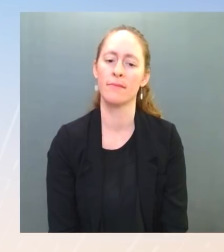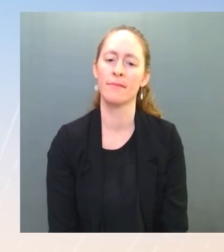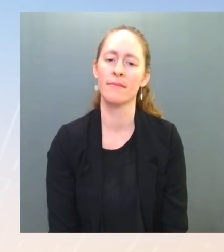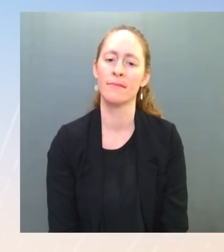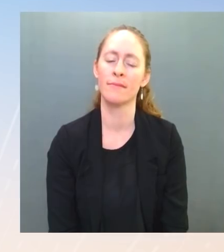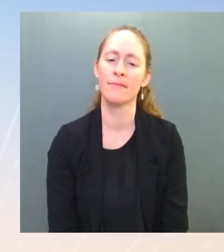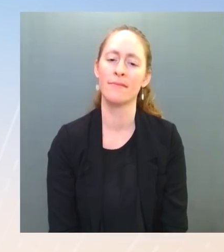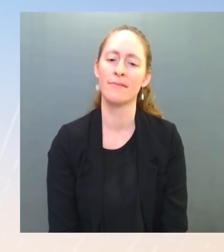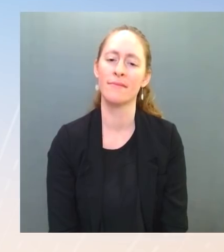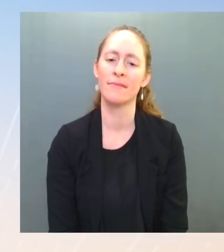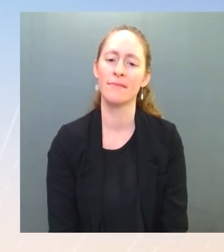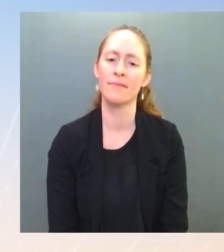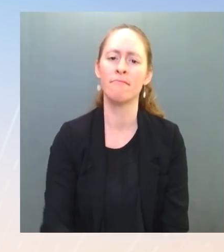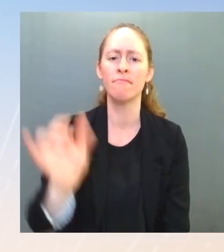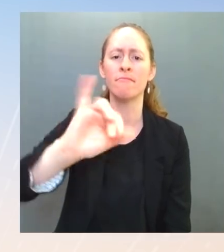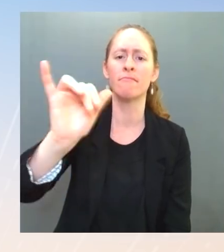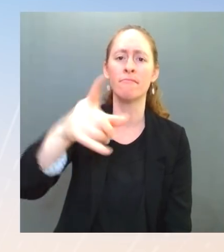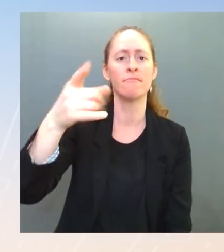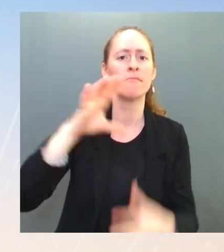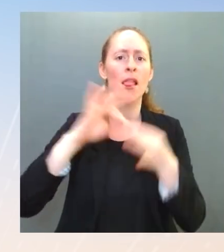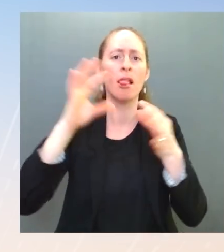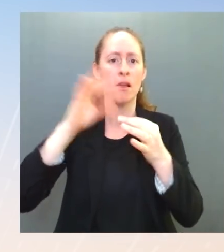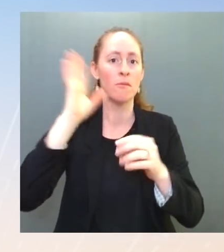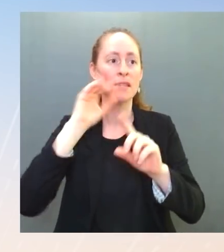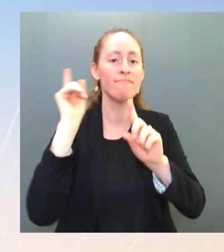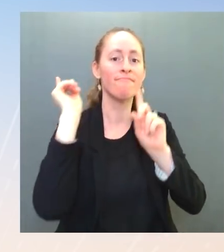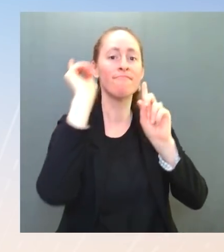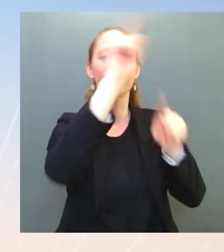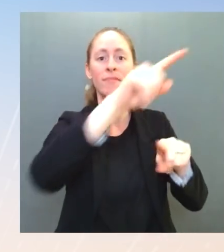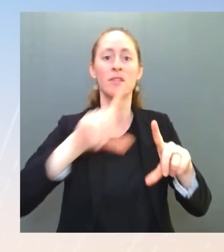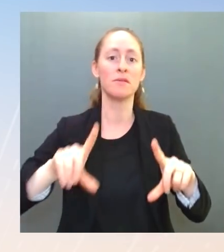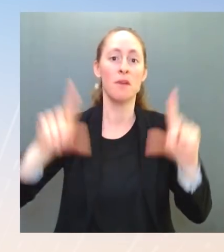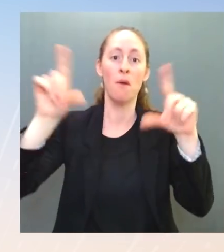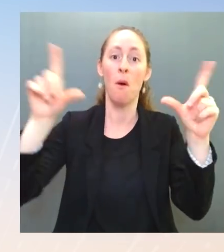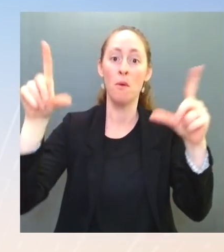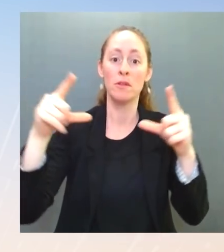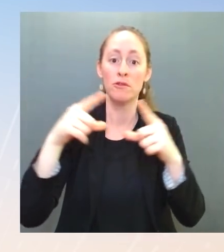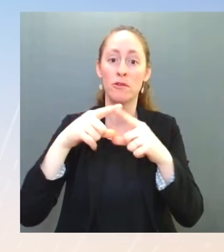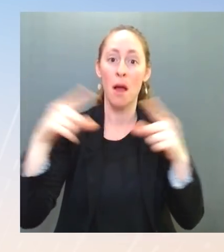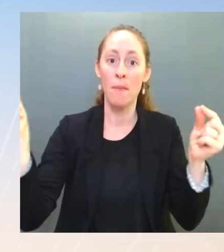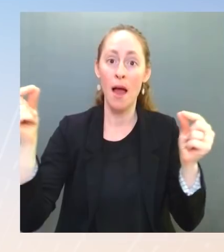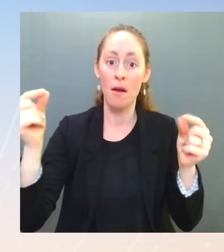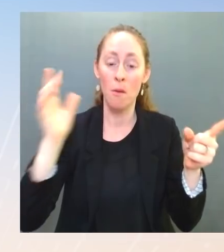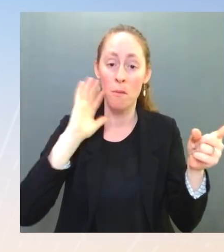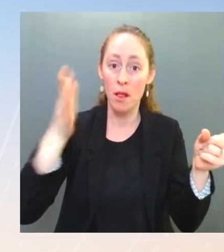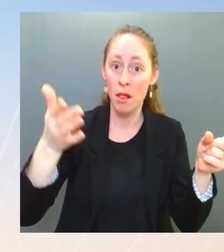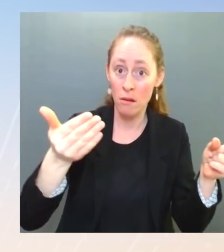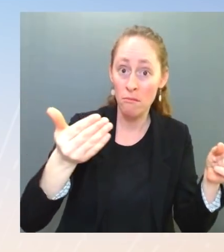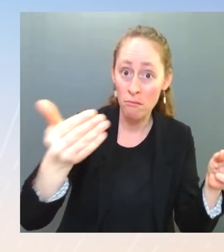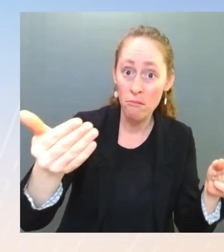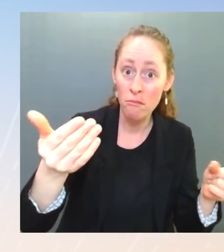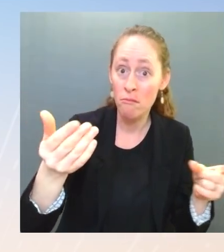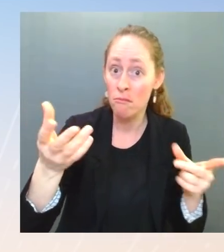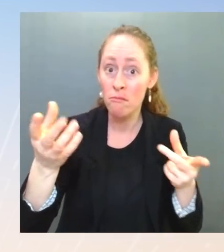Ms. Psaki: The President is looking forward to going to Asia at some point, but I don't have any more details at this point in time. Clearly he's excited since he talked about it today.